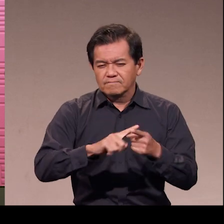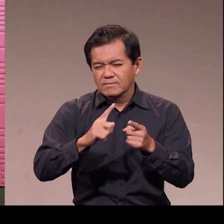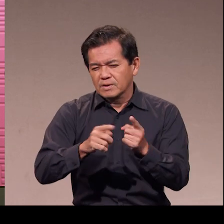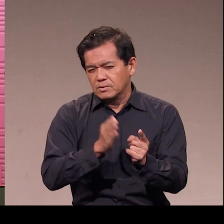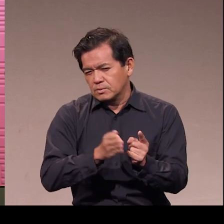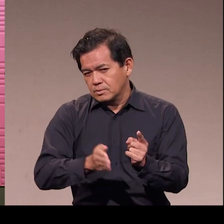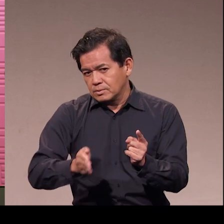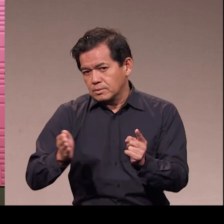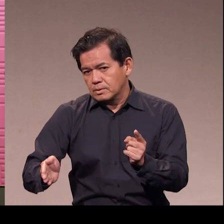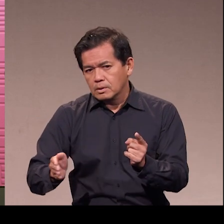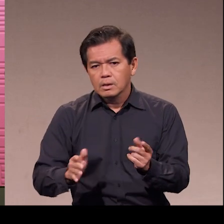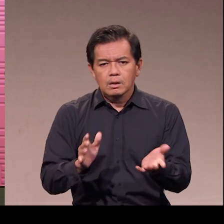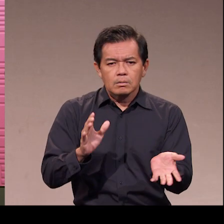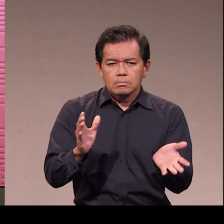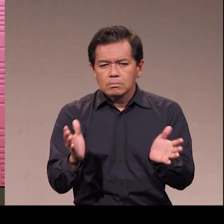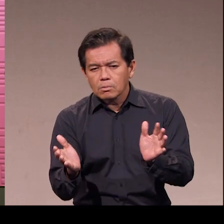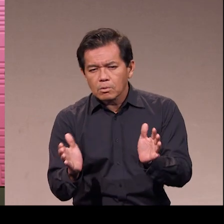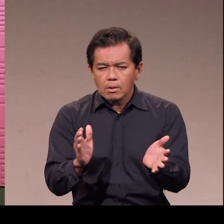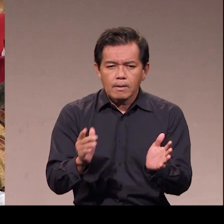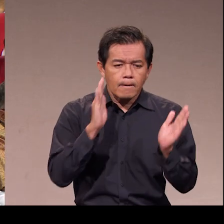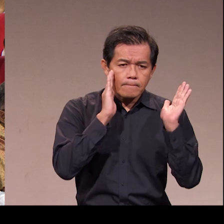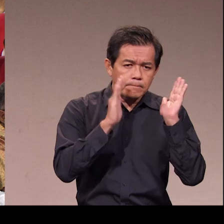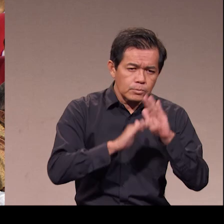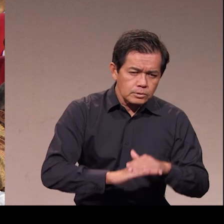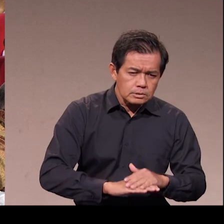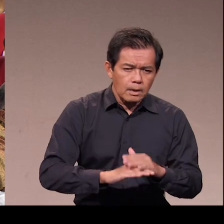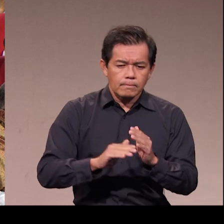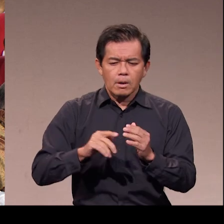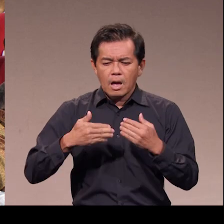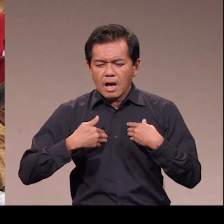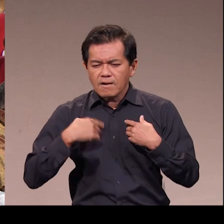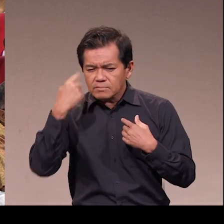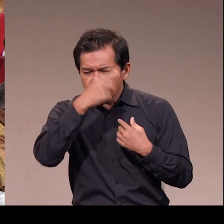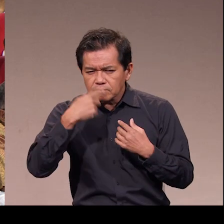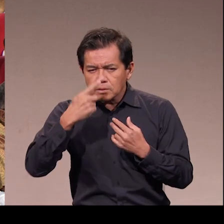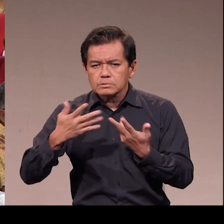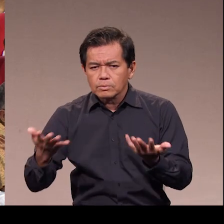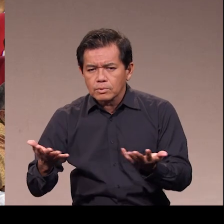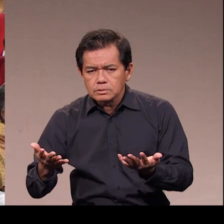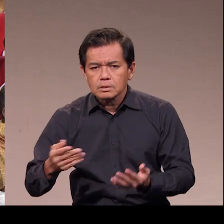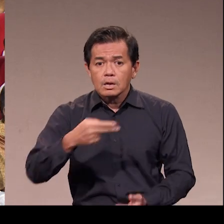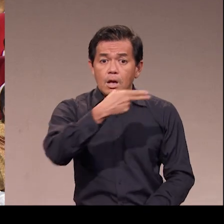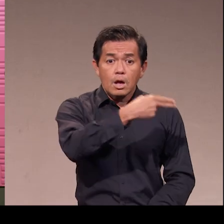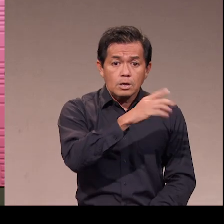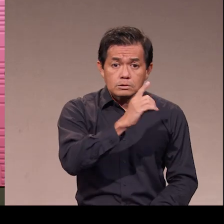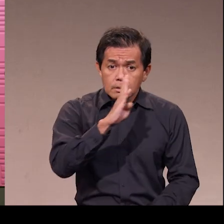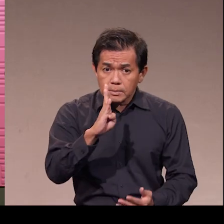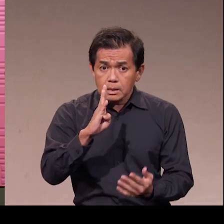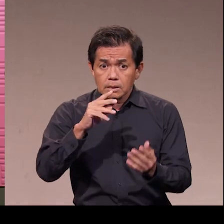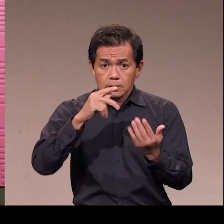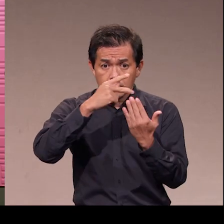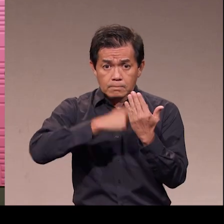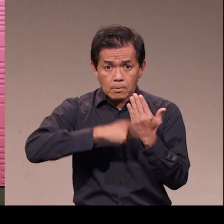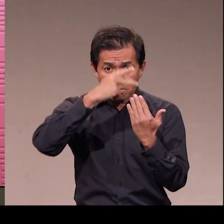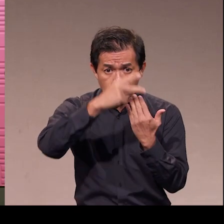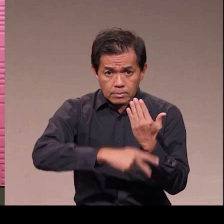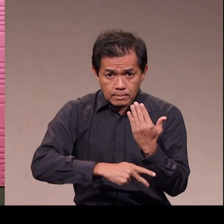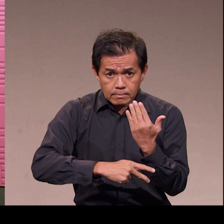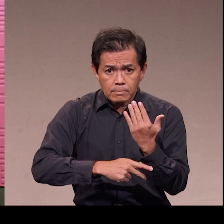Malay-Muslim society. Our HDB programme has enabled more than 90% of HDB dwellers to own